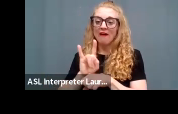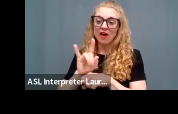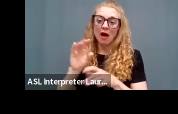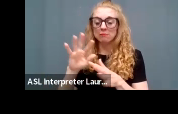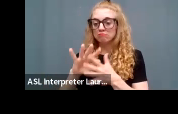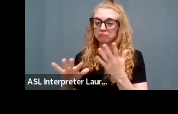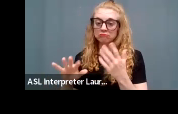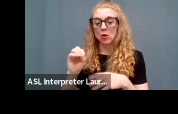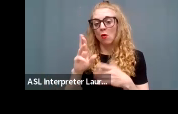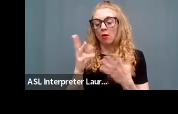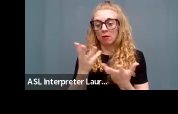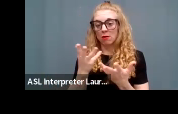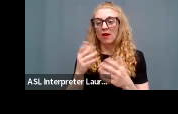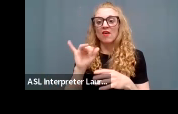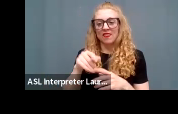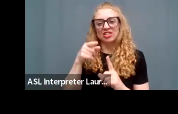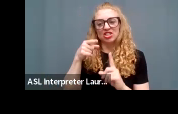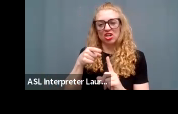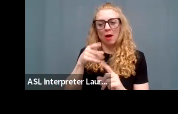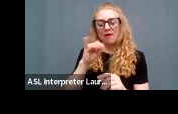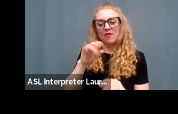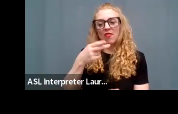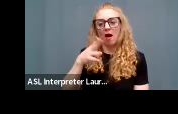level one of the jobs of the Hub is to translate between these and let them work with each other